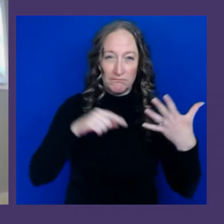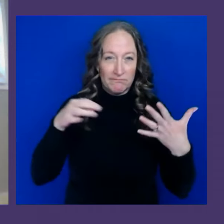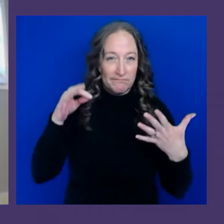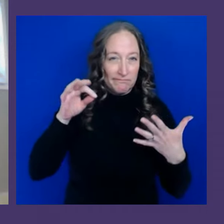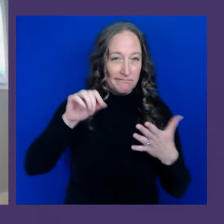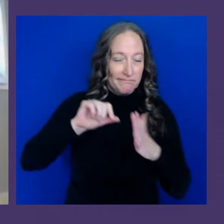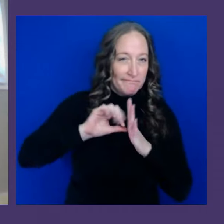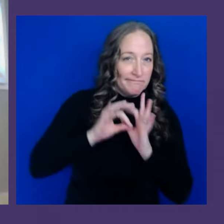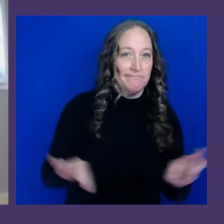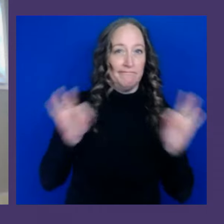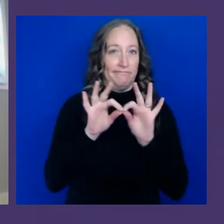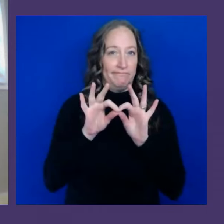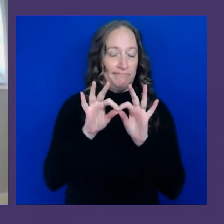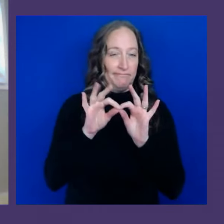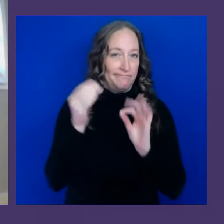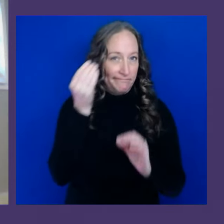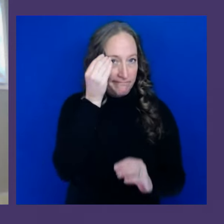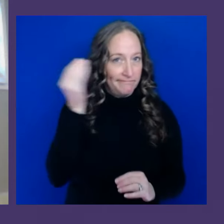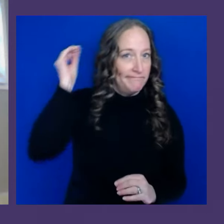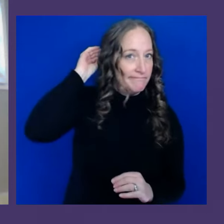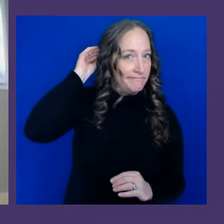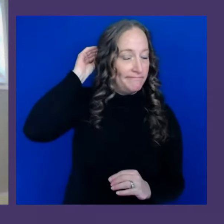Number 1, the most important,